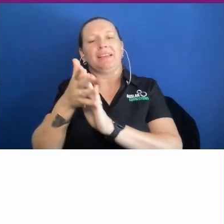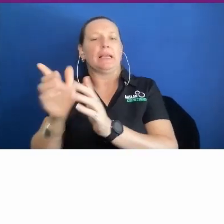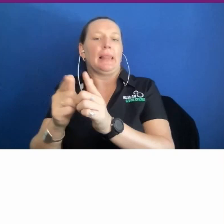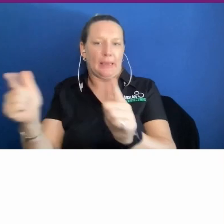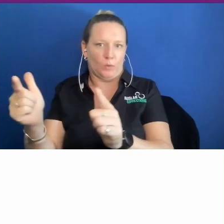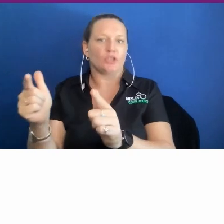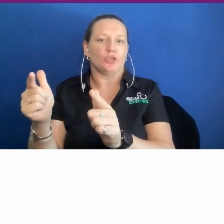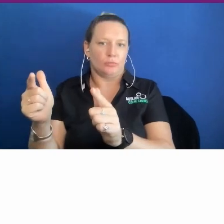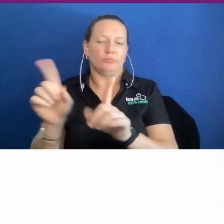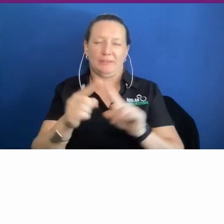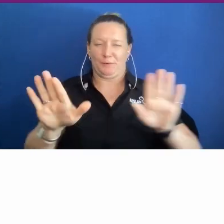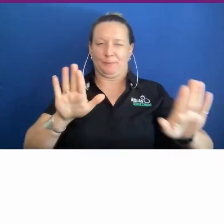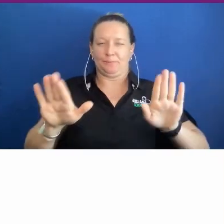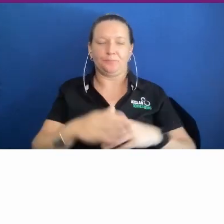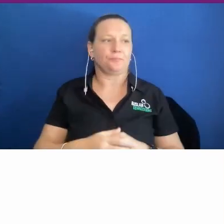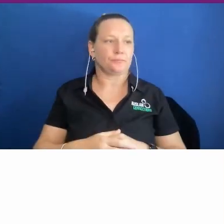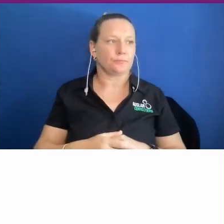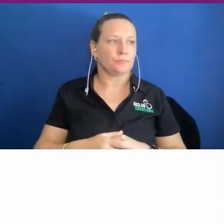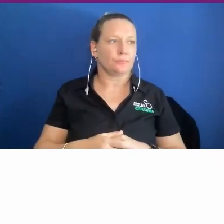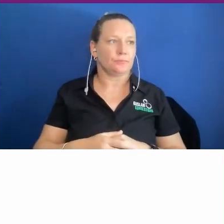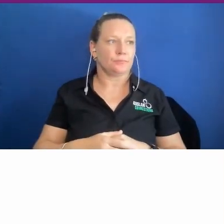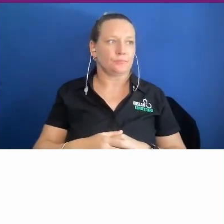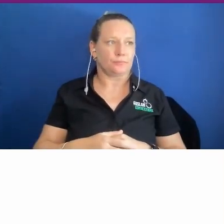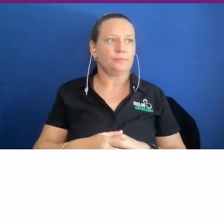We can also further break down each of these areas into distinct disorders.